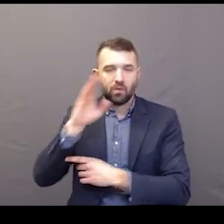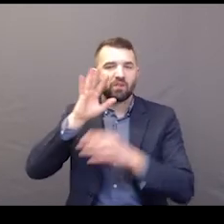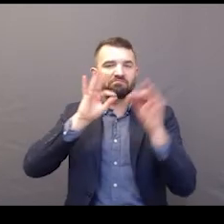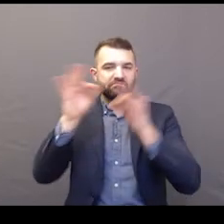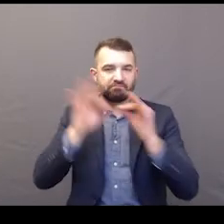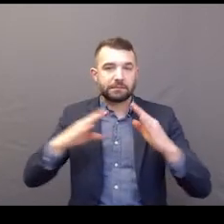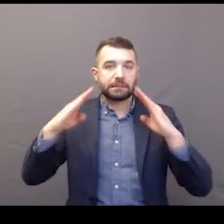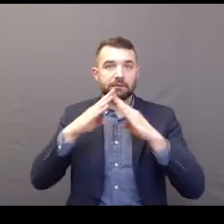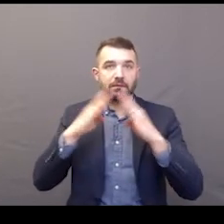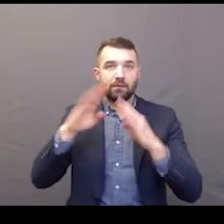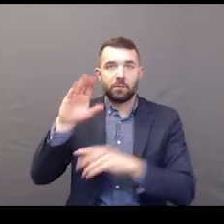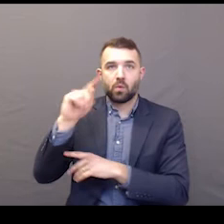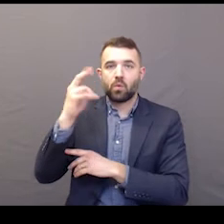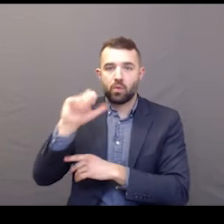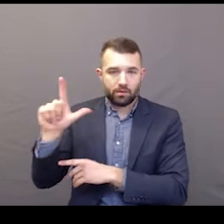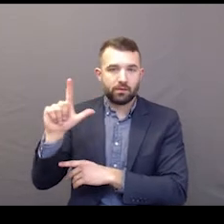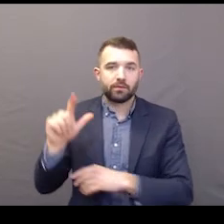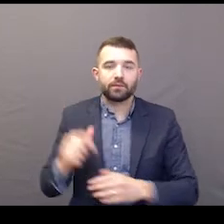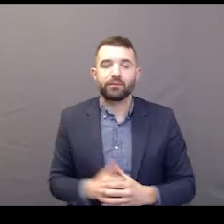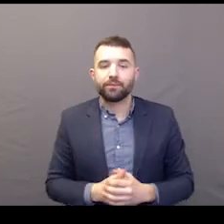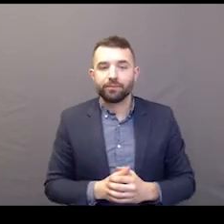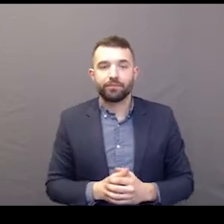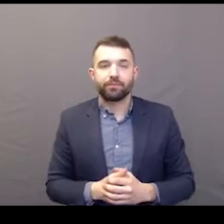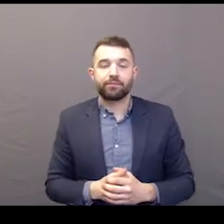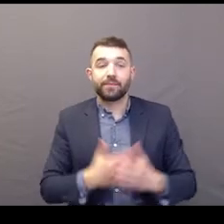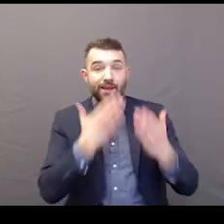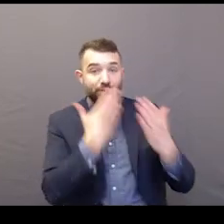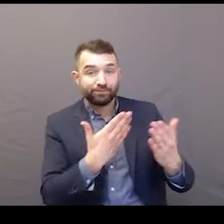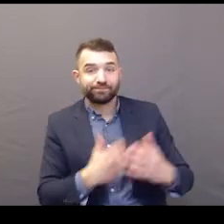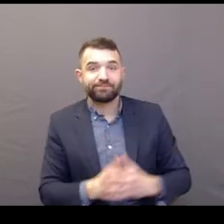[Lucien Bruno:] Thanks, Kathy. Along SR 522 in Bothell,